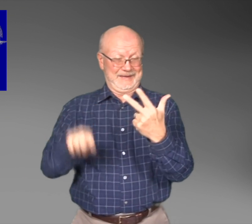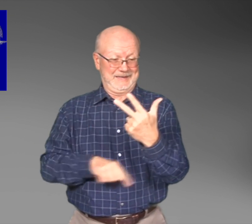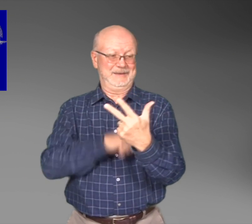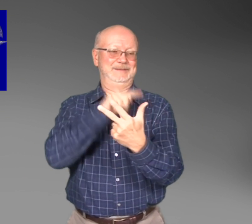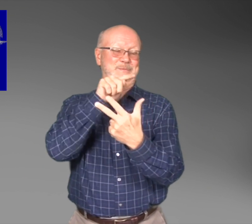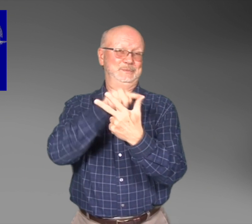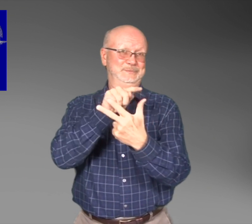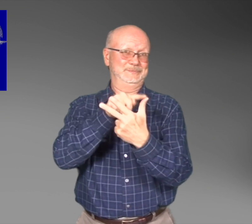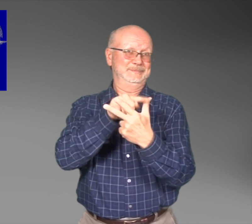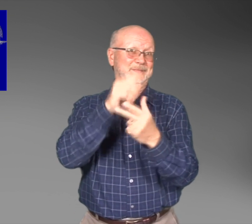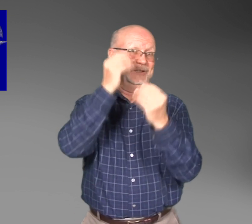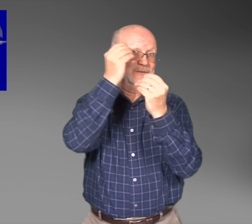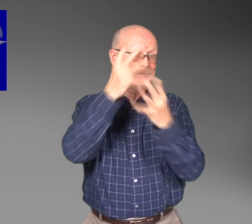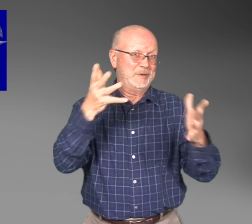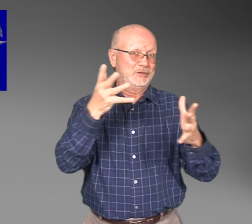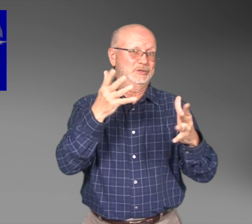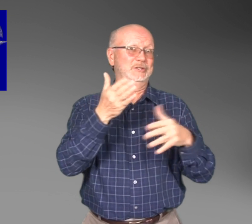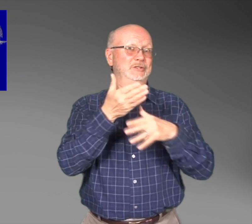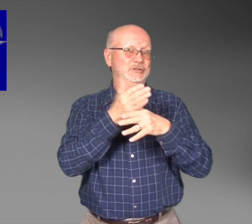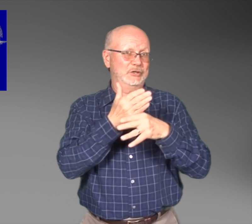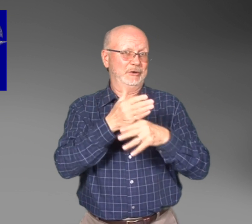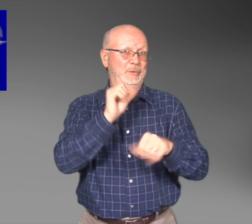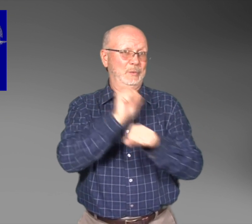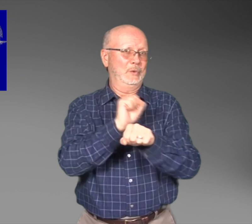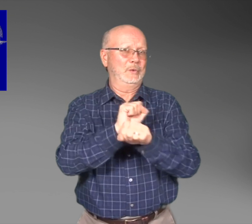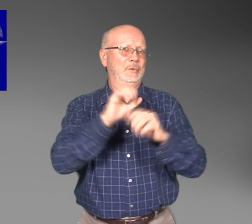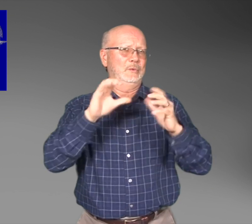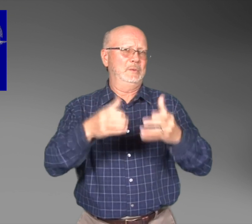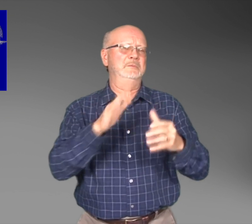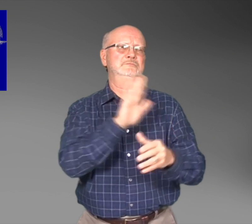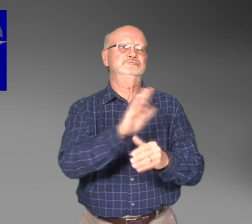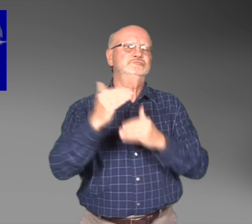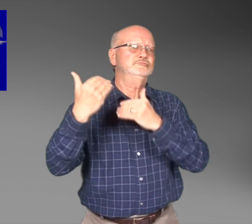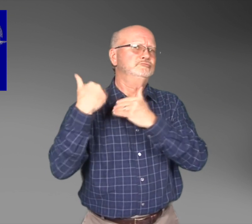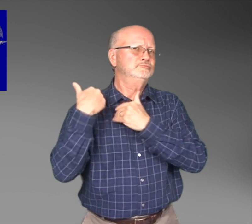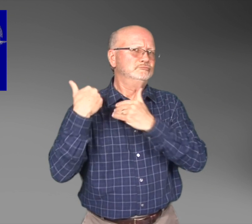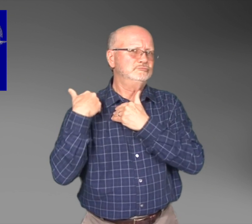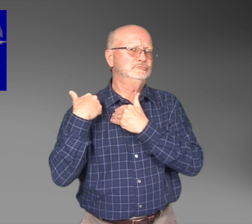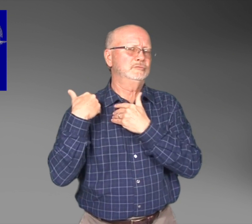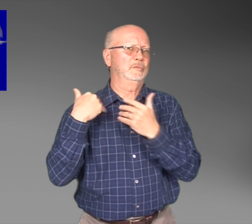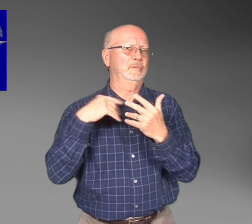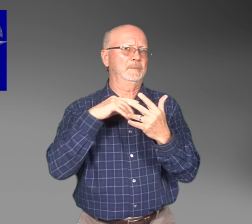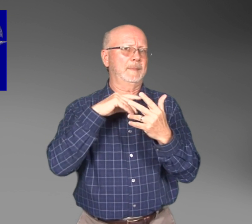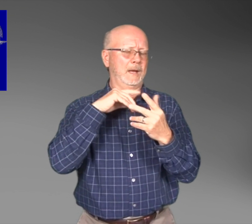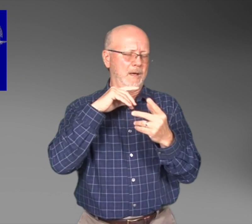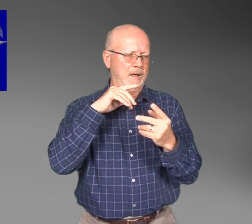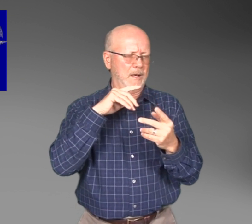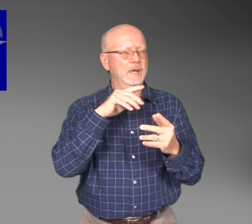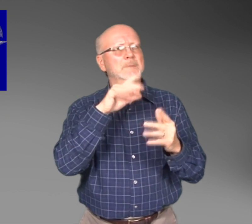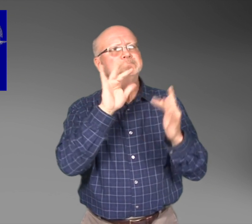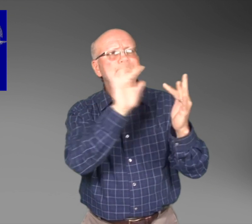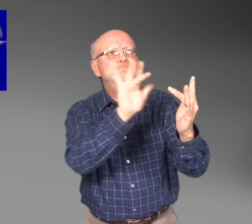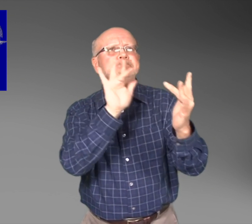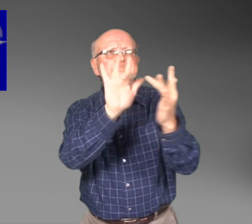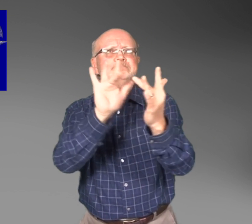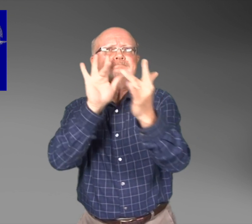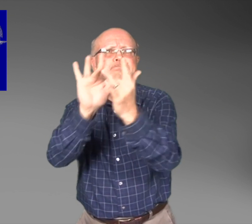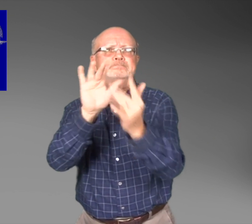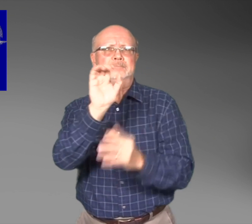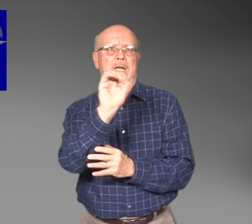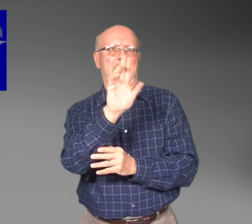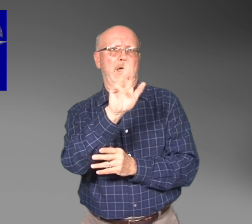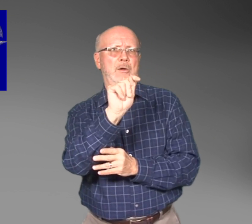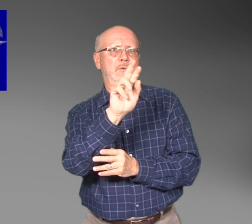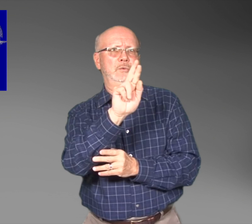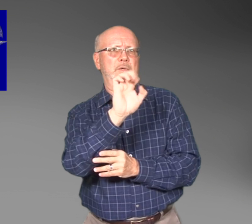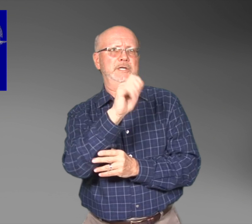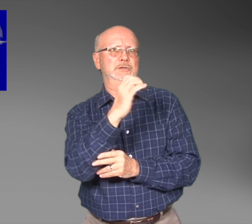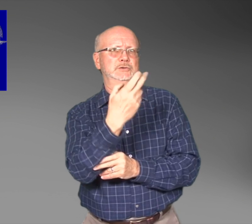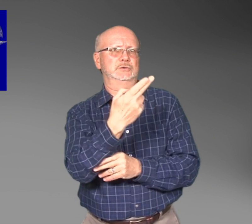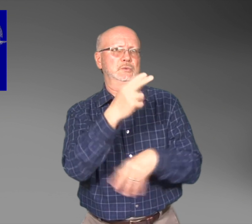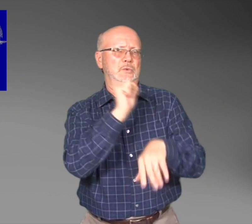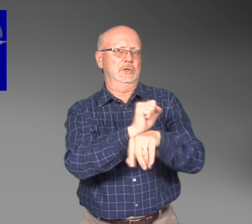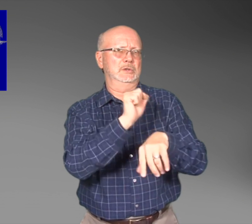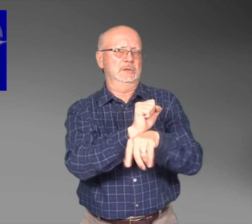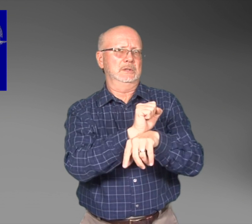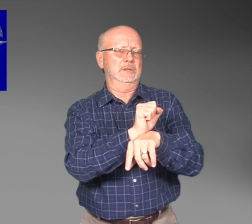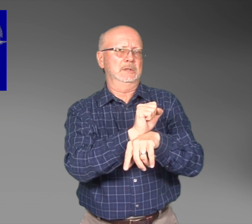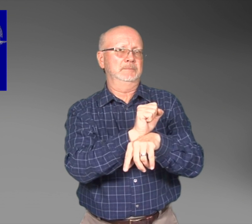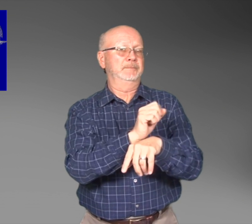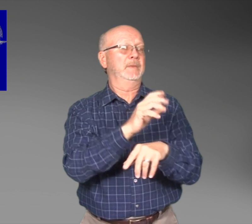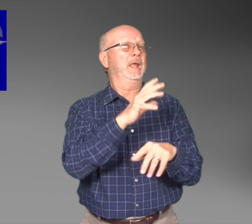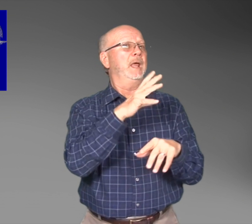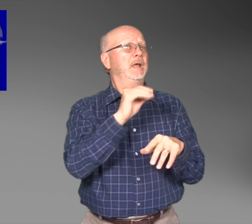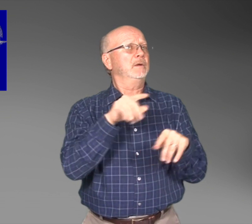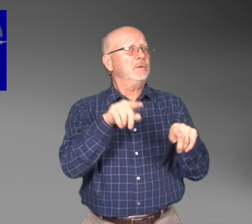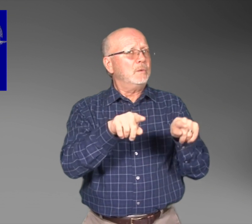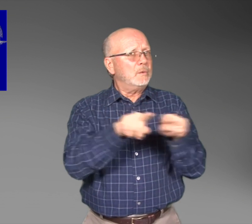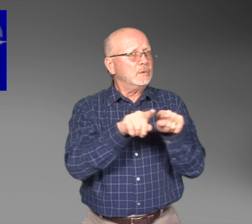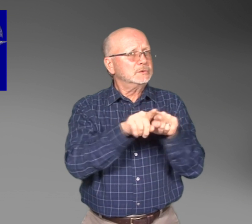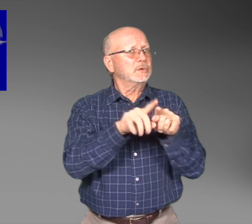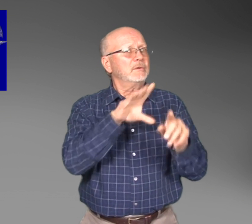The Information Sharing Work Group is responsible for outreach activities, website development,